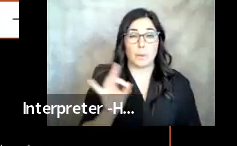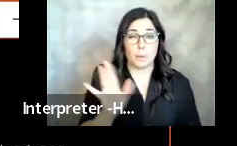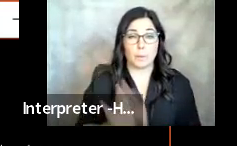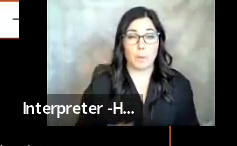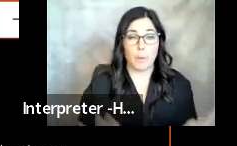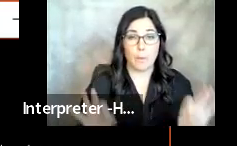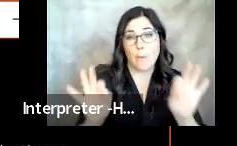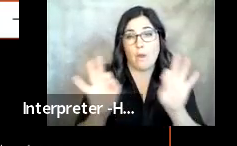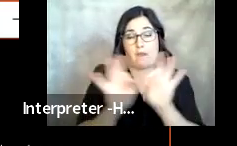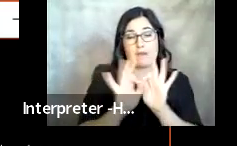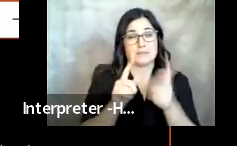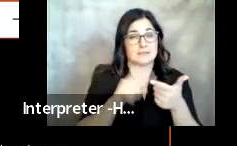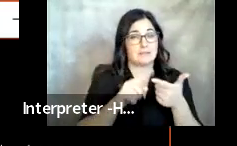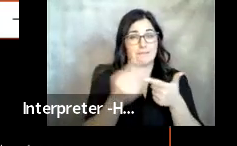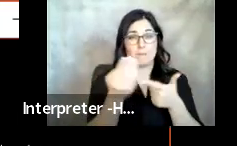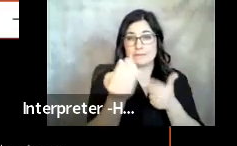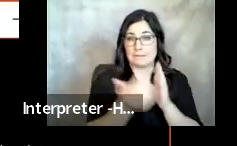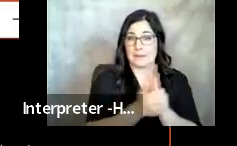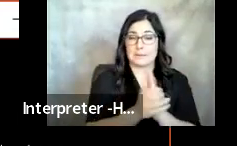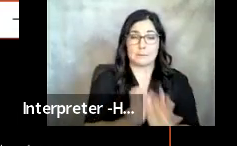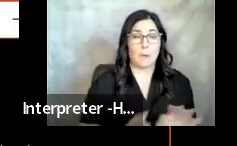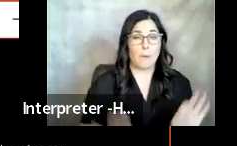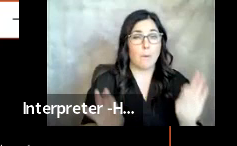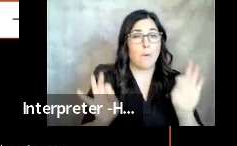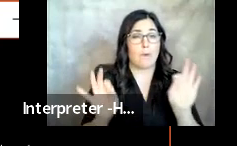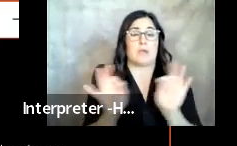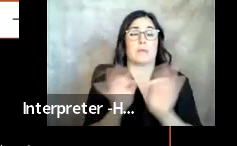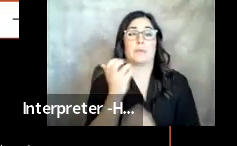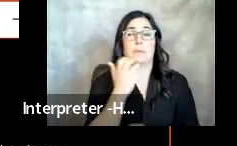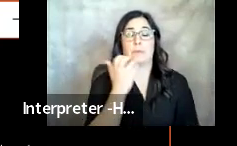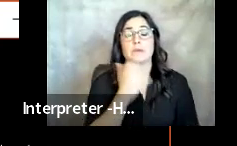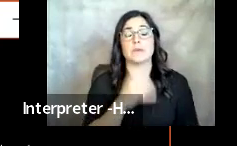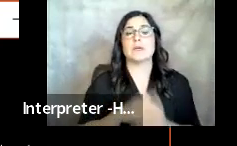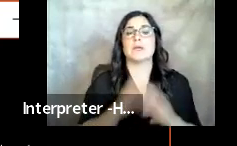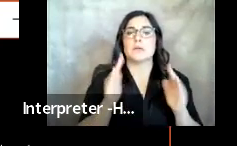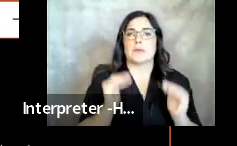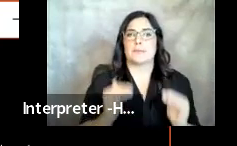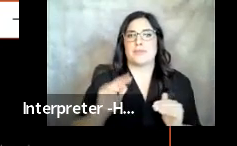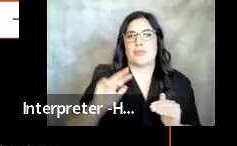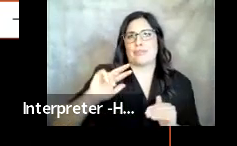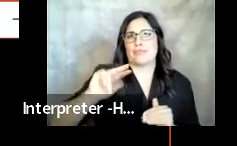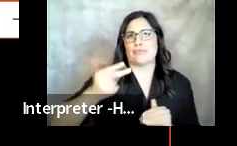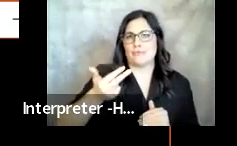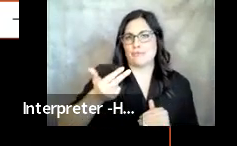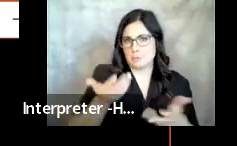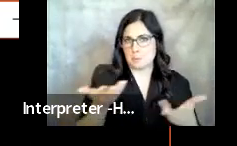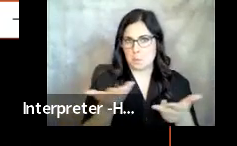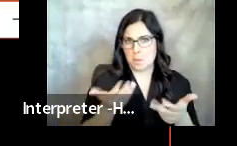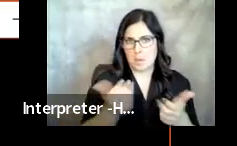The 14th Amendment. All right, well, what's the third one that gets passed? What about it?